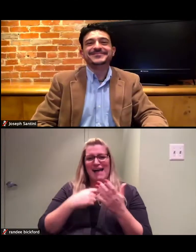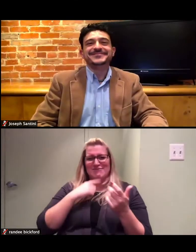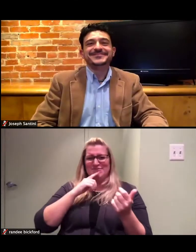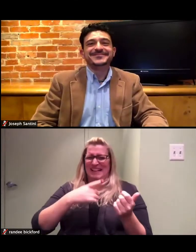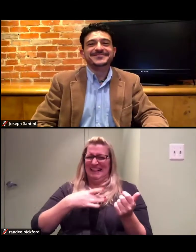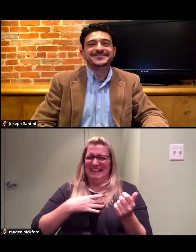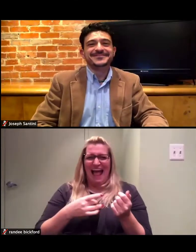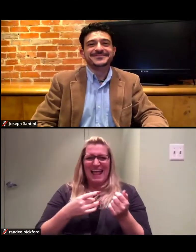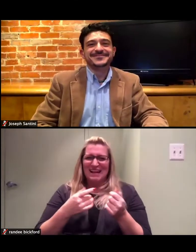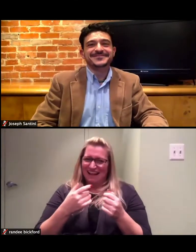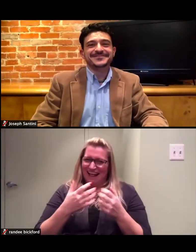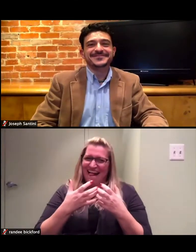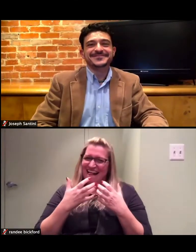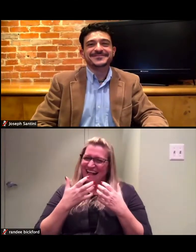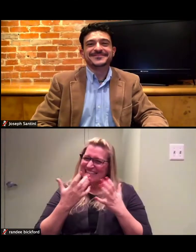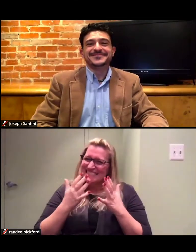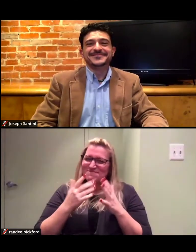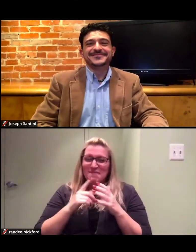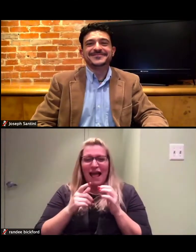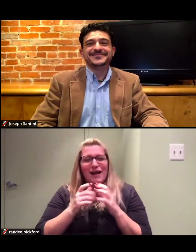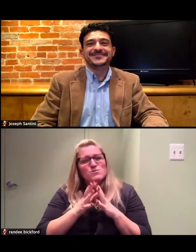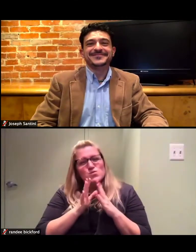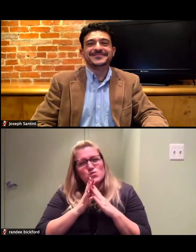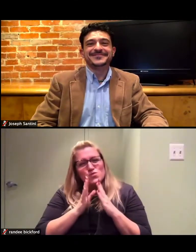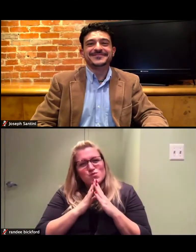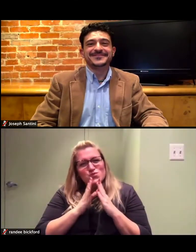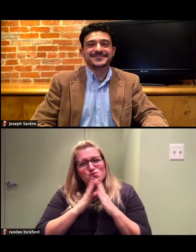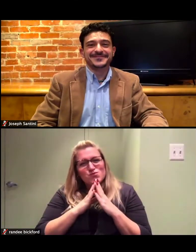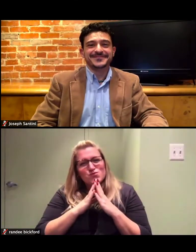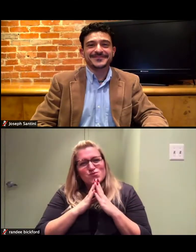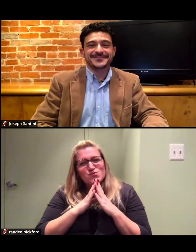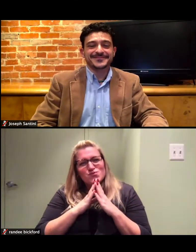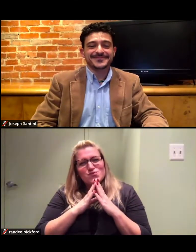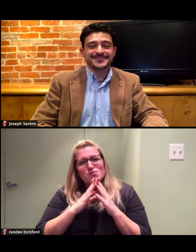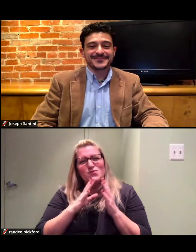which one would I rather have? I really... Oh, I don't know.